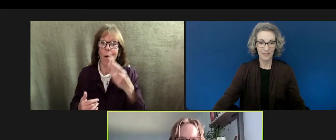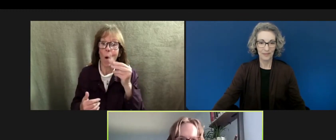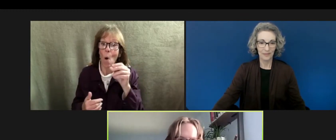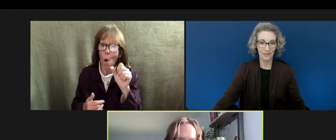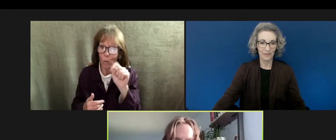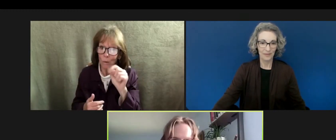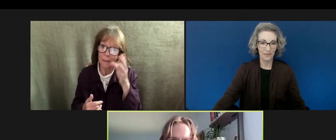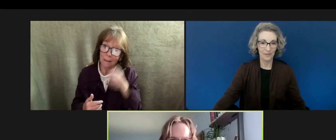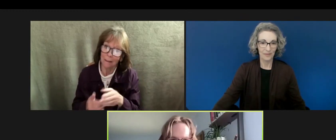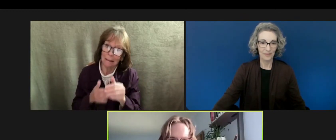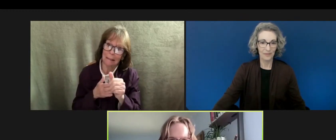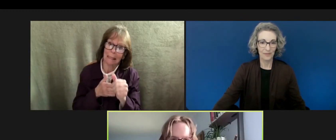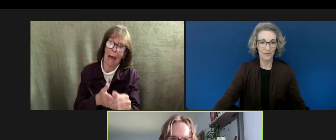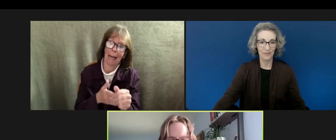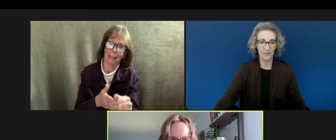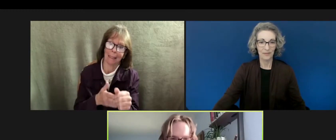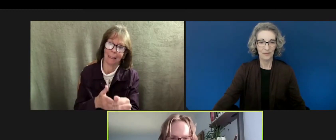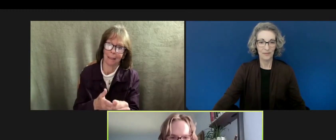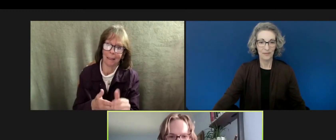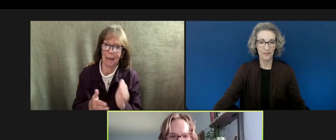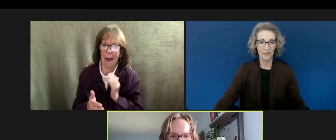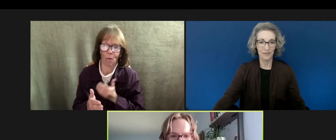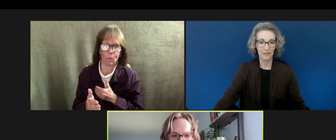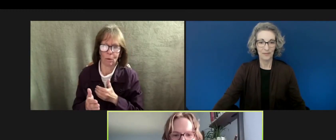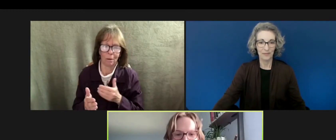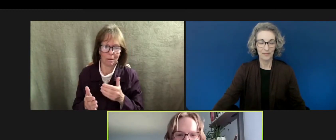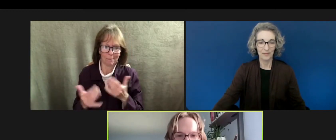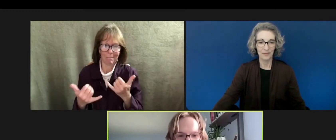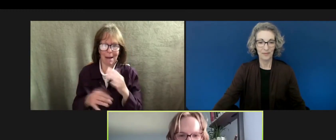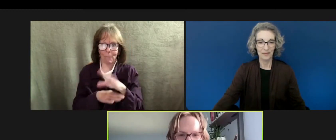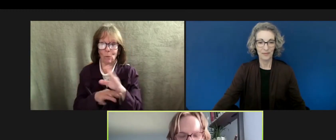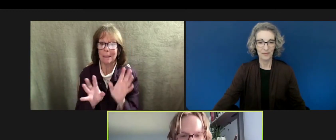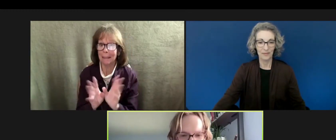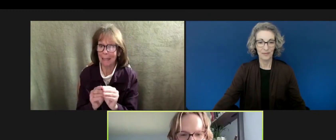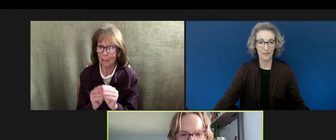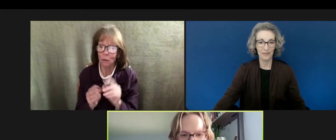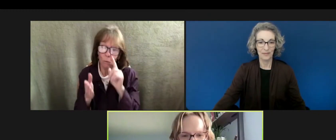this session of research-based theatre.